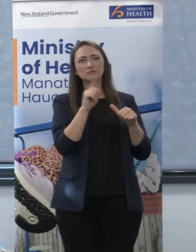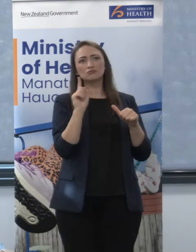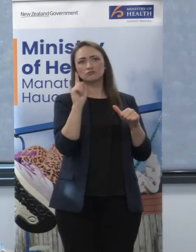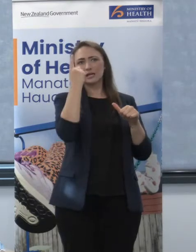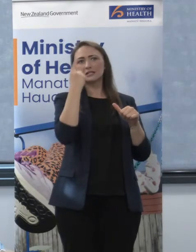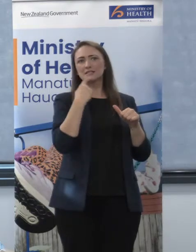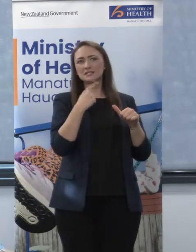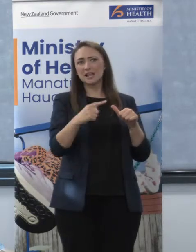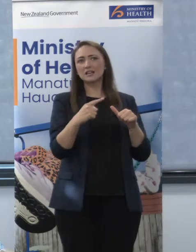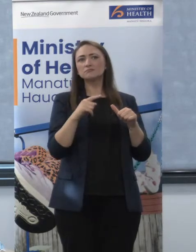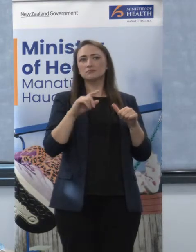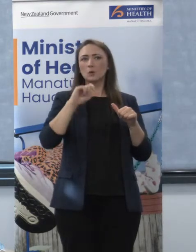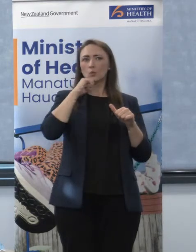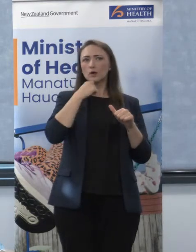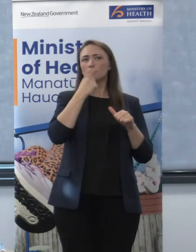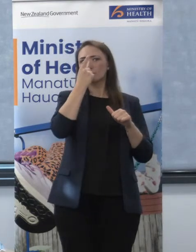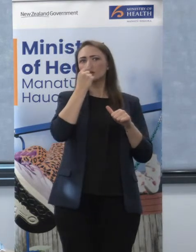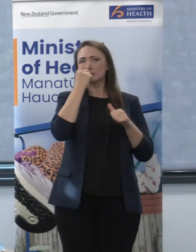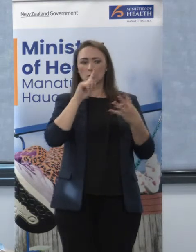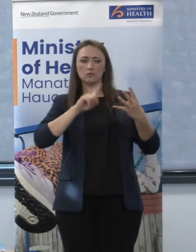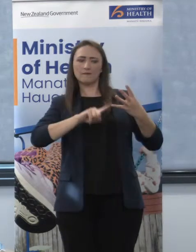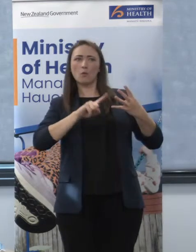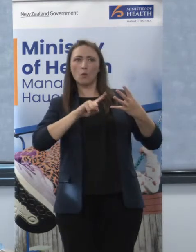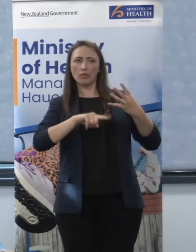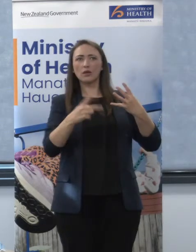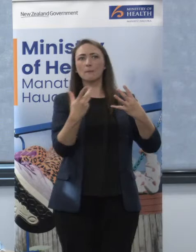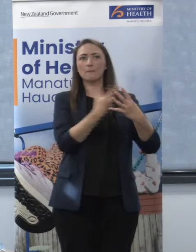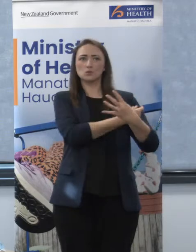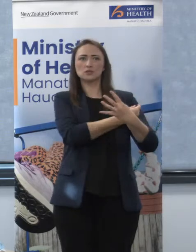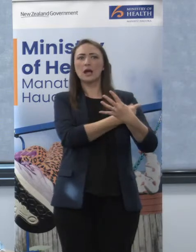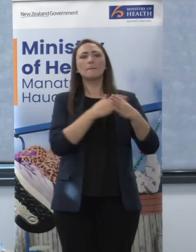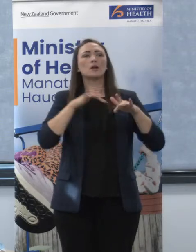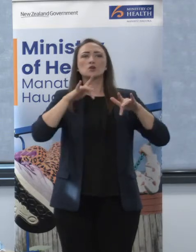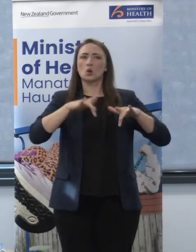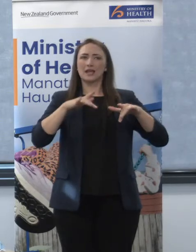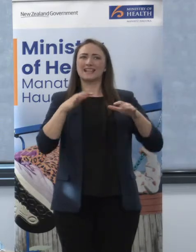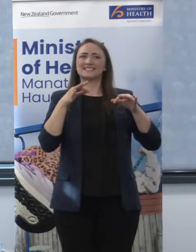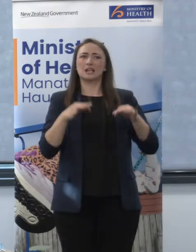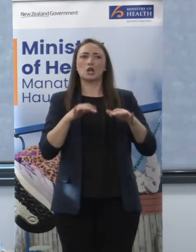booster available, And it has not decided on the specific